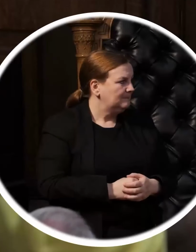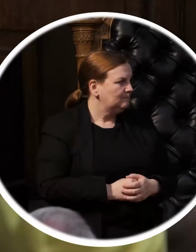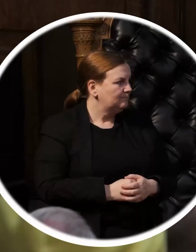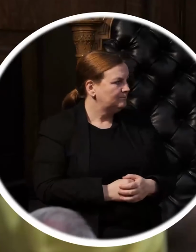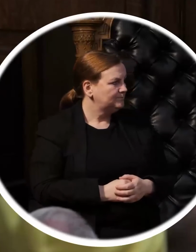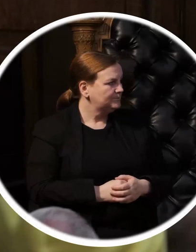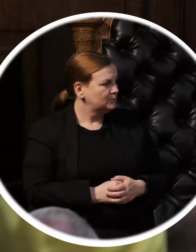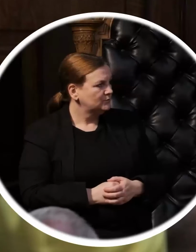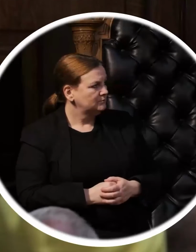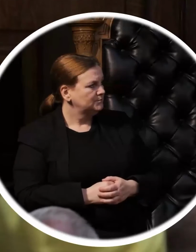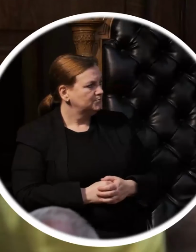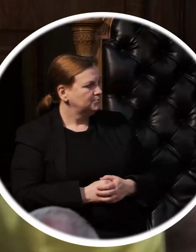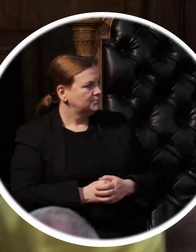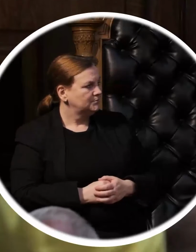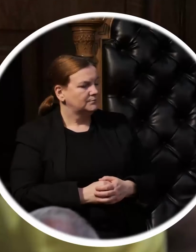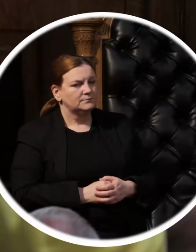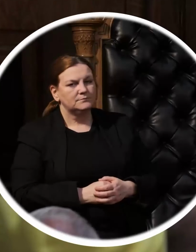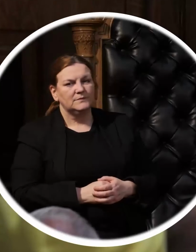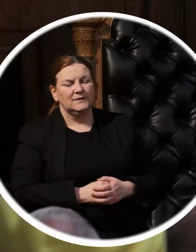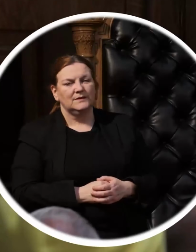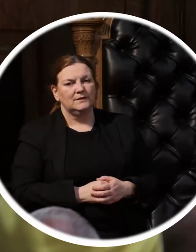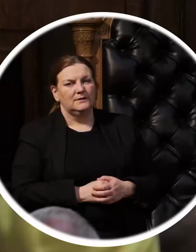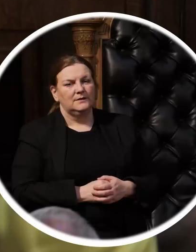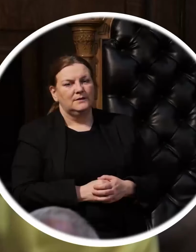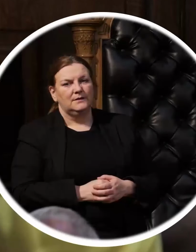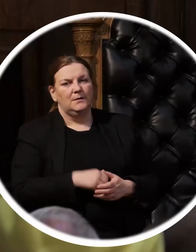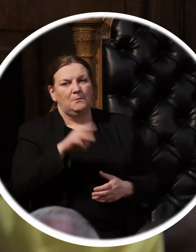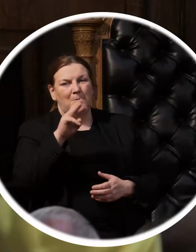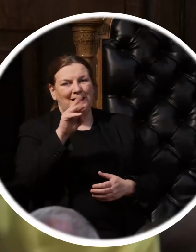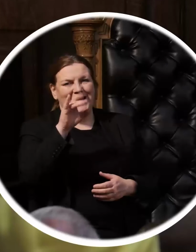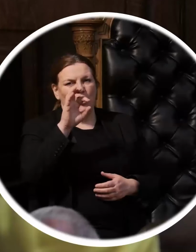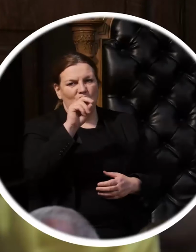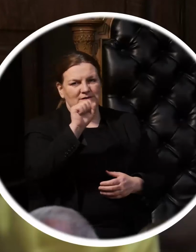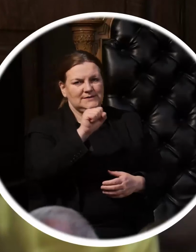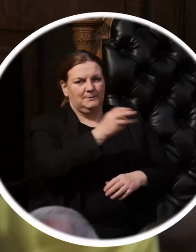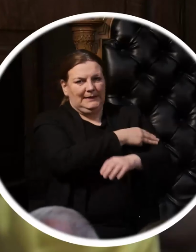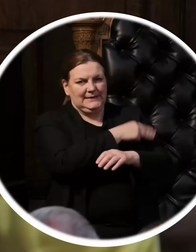And this is, again, we're kind of returning to classical